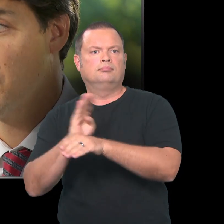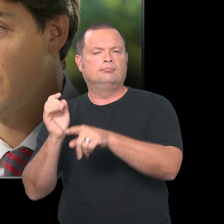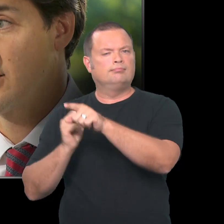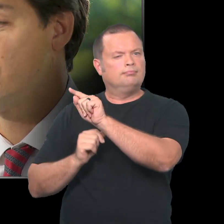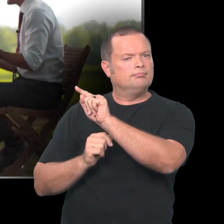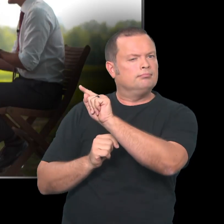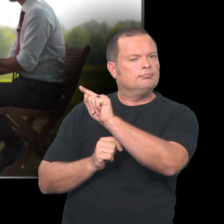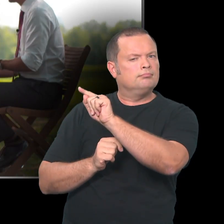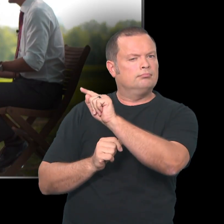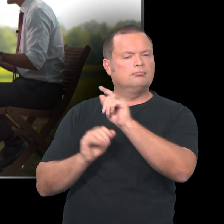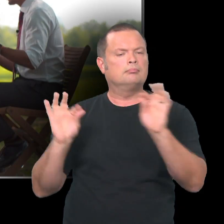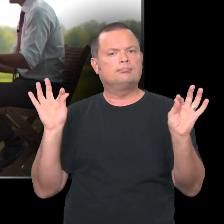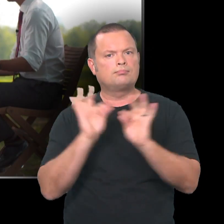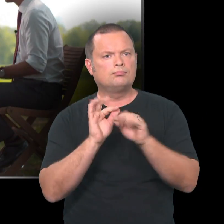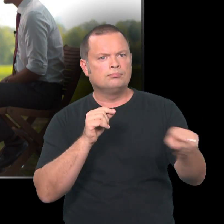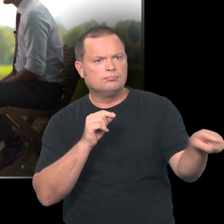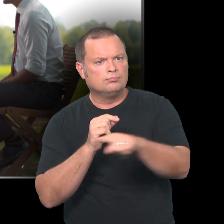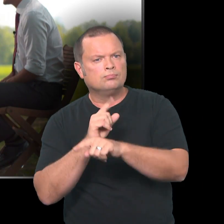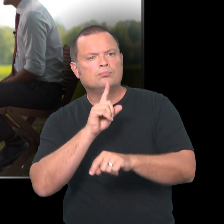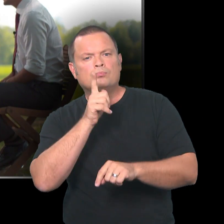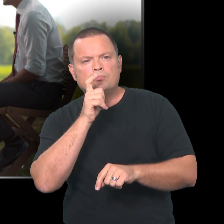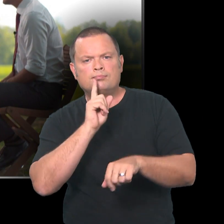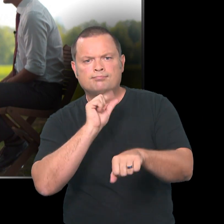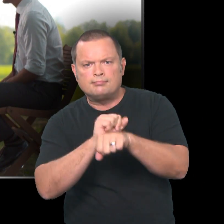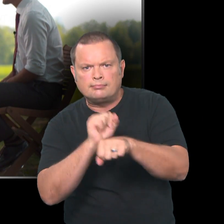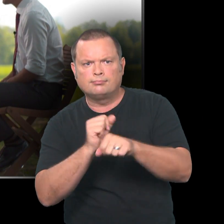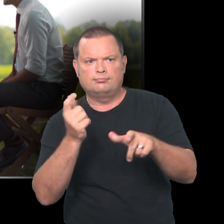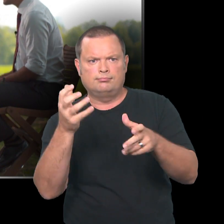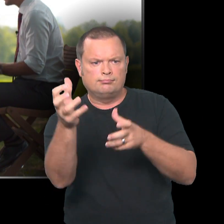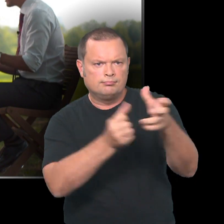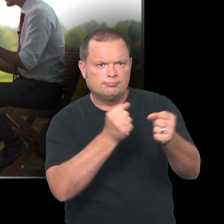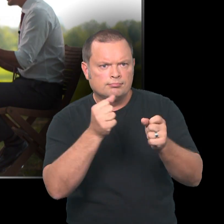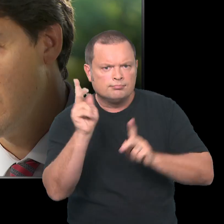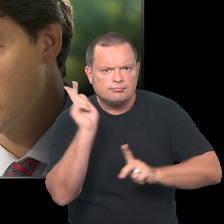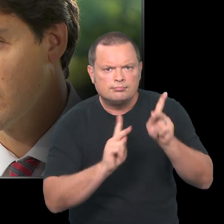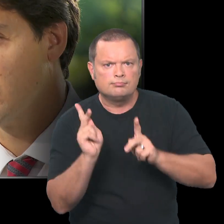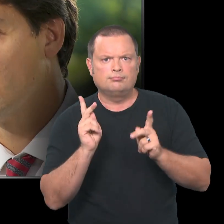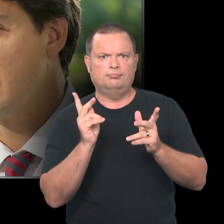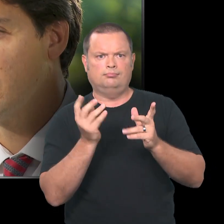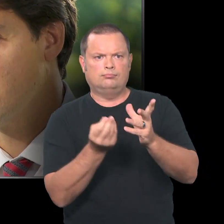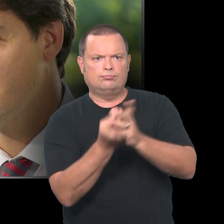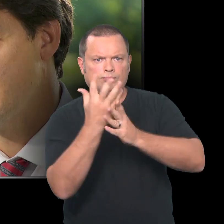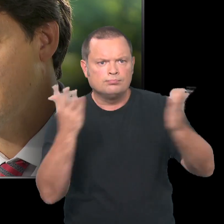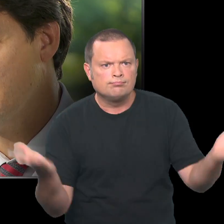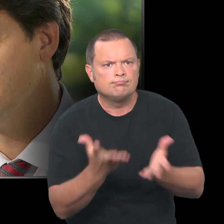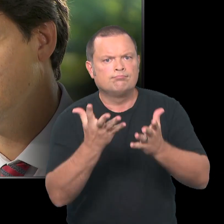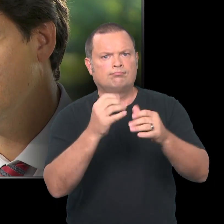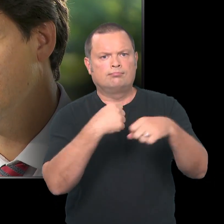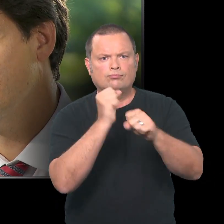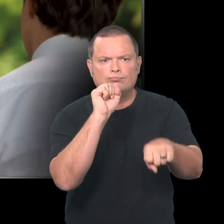to save on their taxes. And we want to reward the people who are actually creating jobs and contributing in concrete ways.